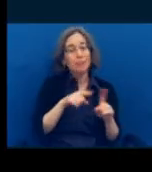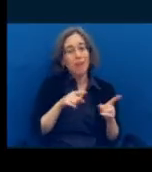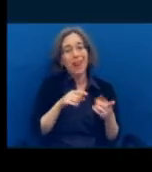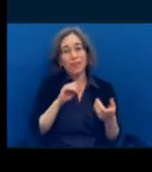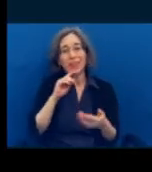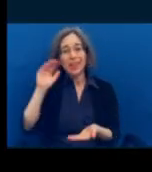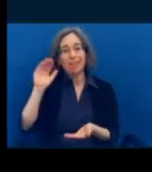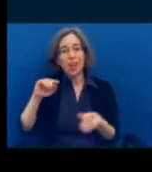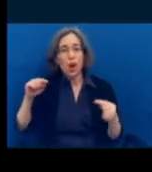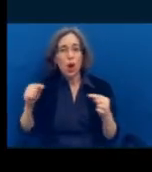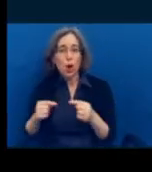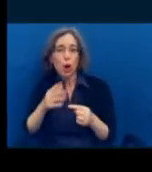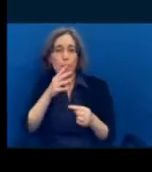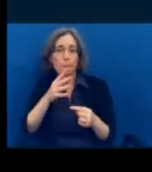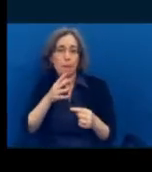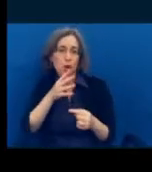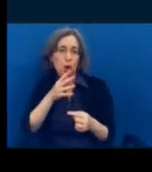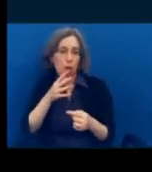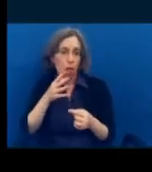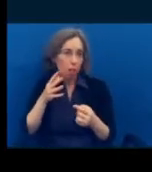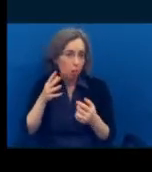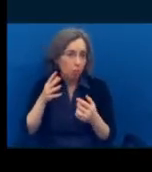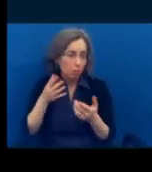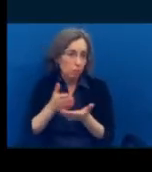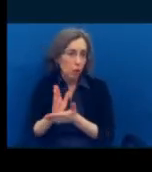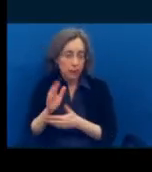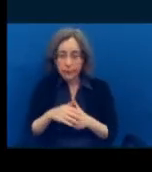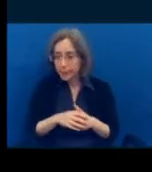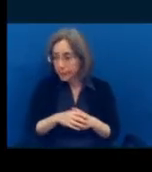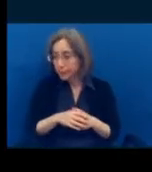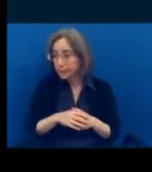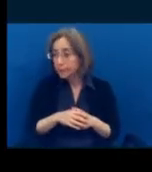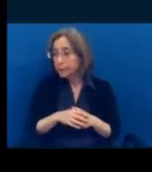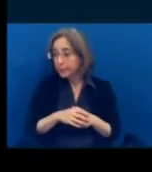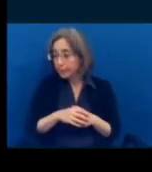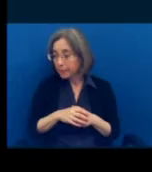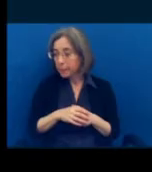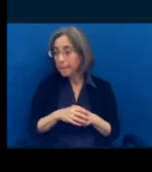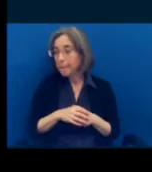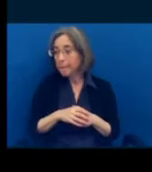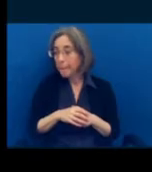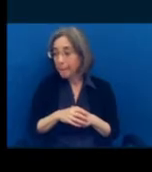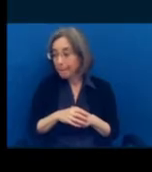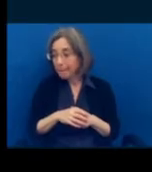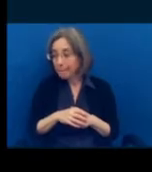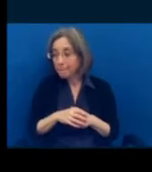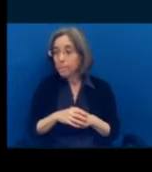IN THE 1960S AND 70S THIS ISOLATED LITTLE HERO BOASTS START UP WITH PHOTOGRAPHS OF FETUSES STARTED APPEARING ON